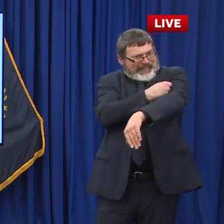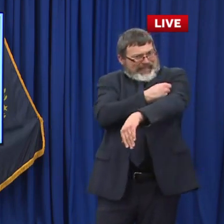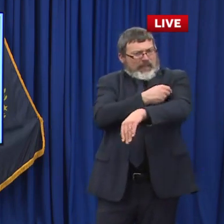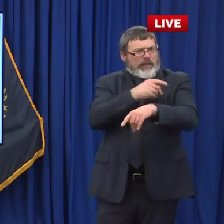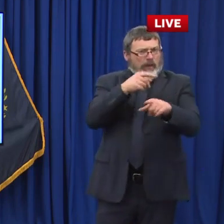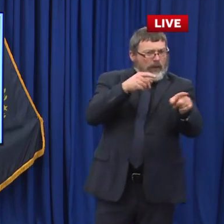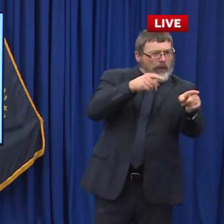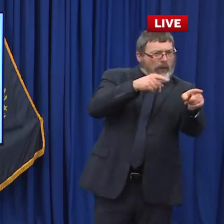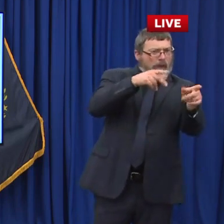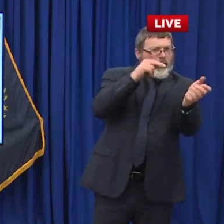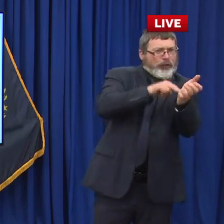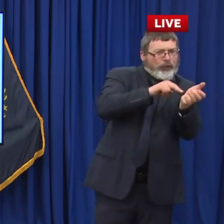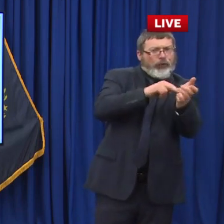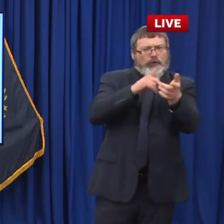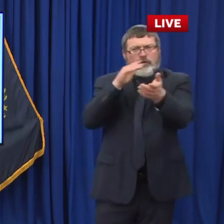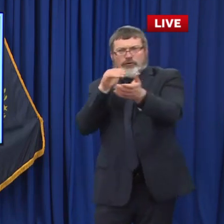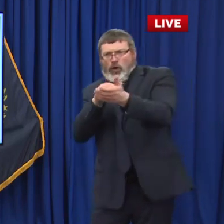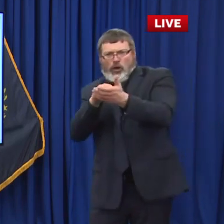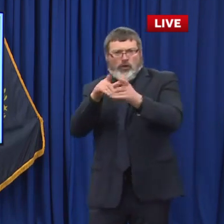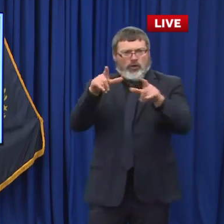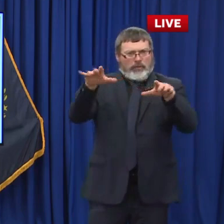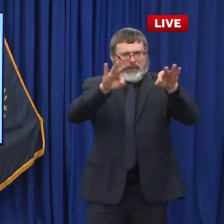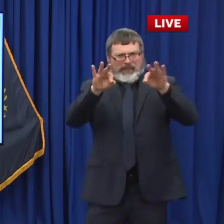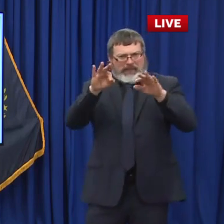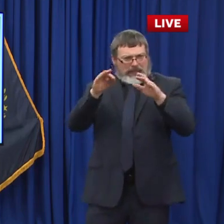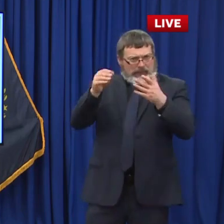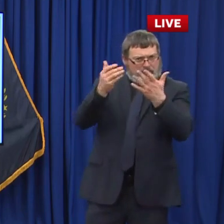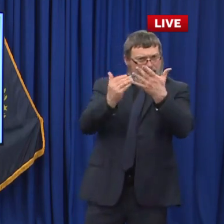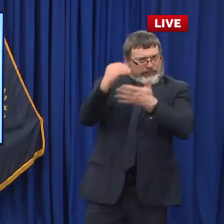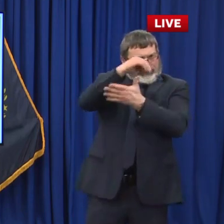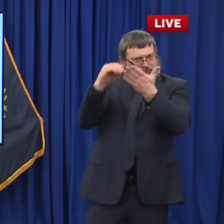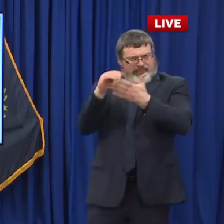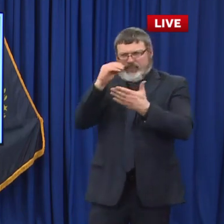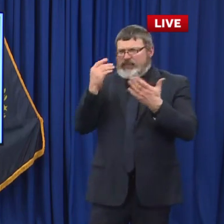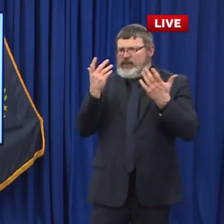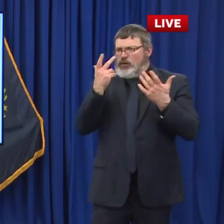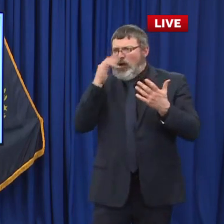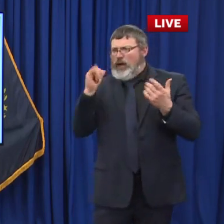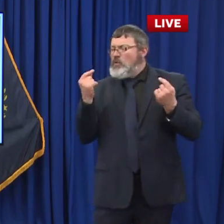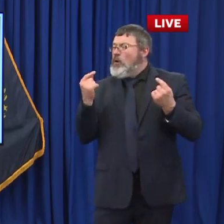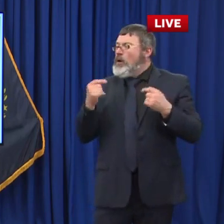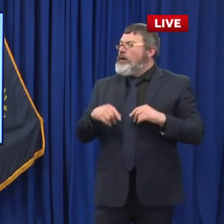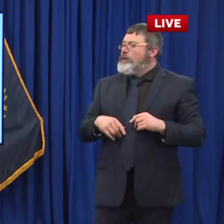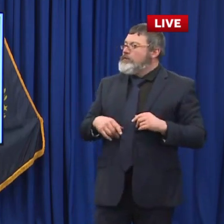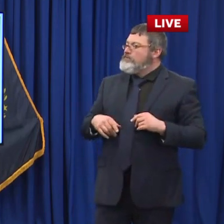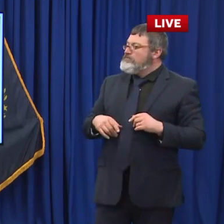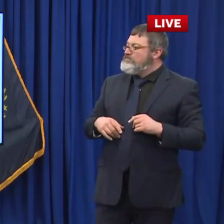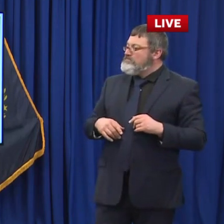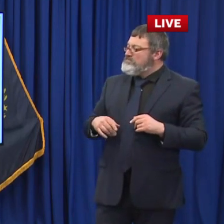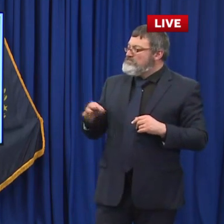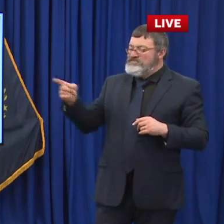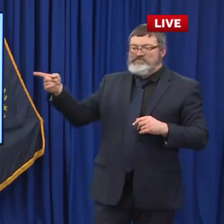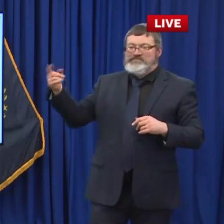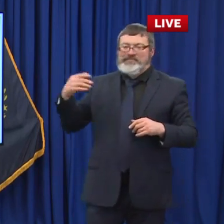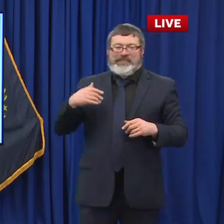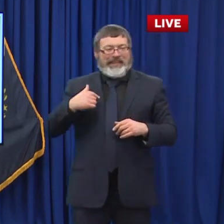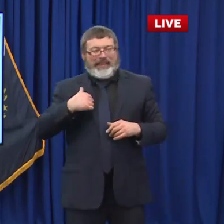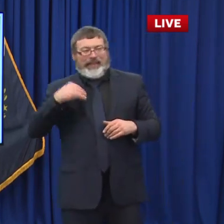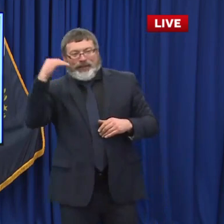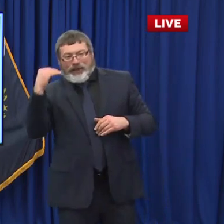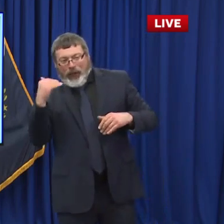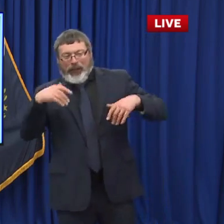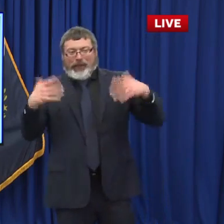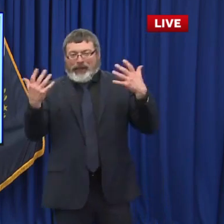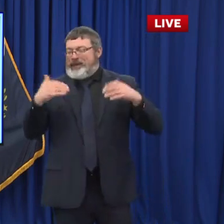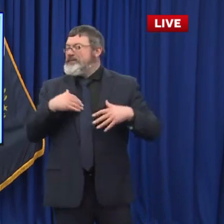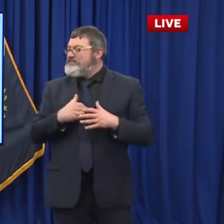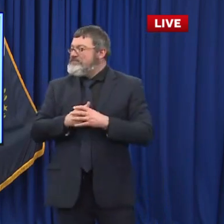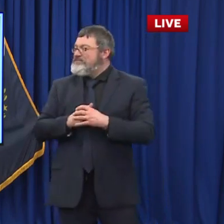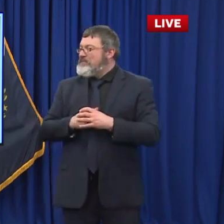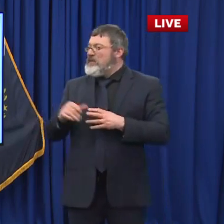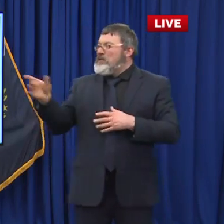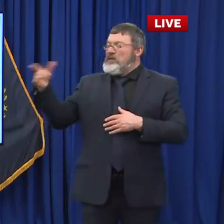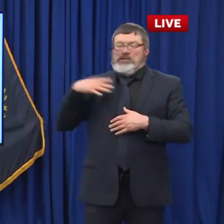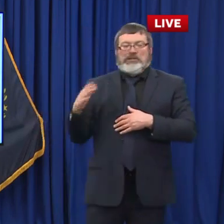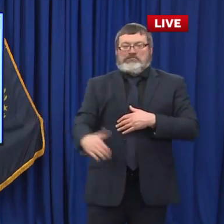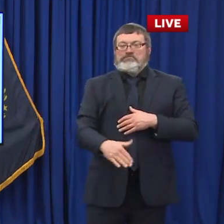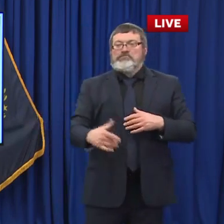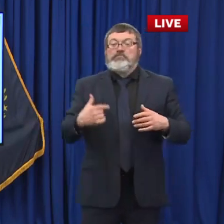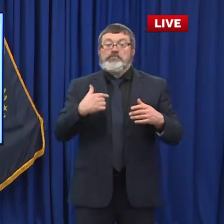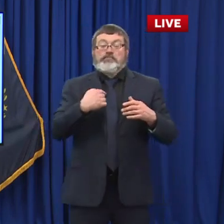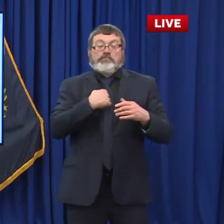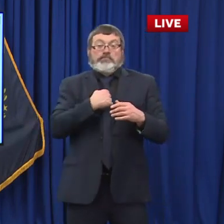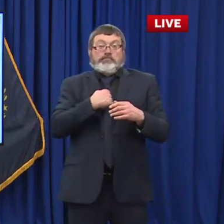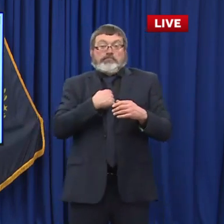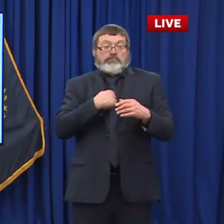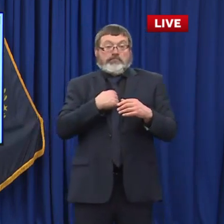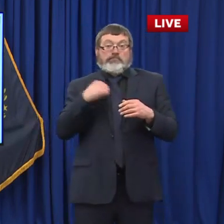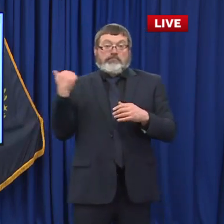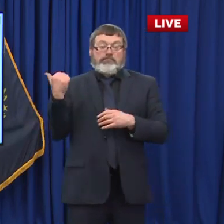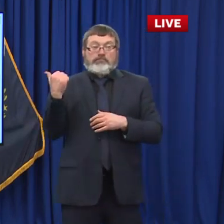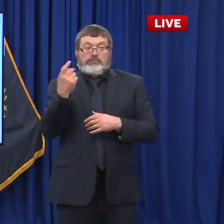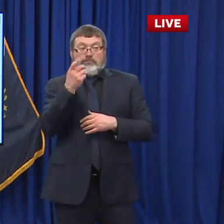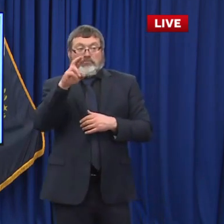CAN YOU DESCRIBE HOW YOU CHOOSE WHICH DOCTORS AND NURSES GET THE VACCINE FIRST?